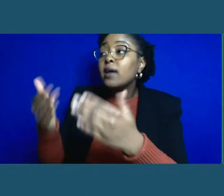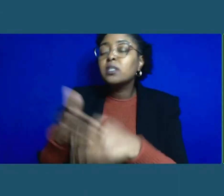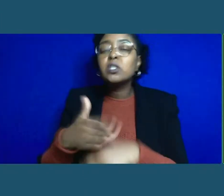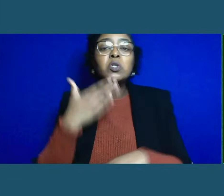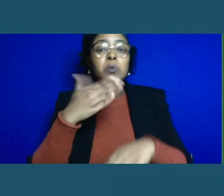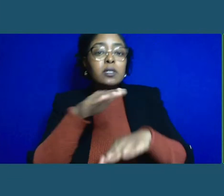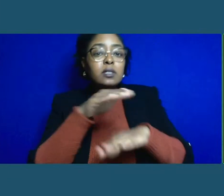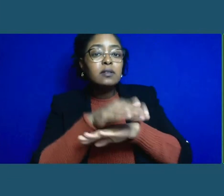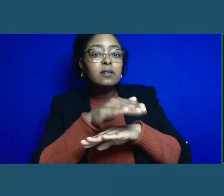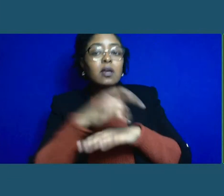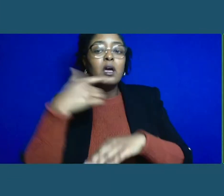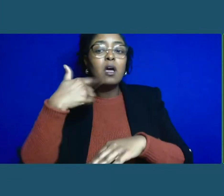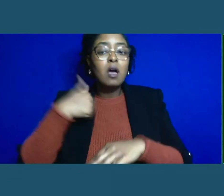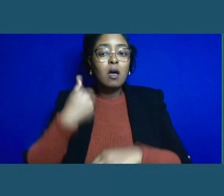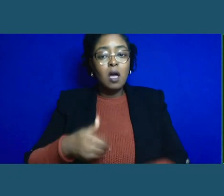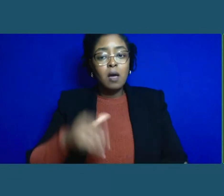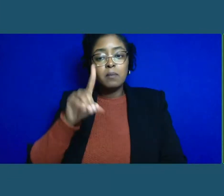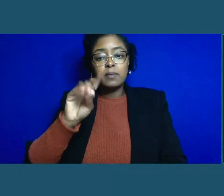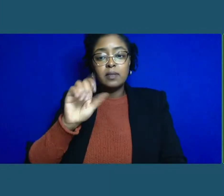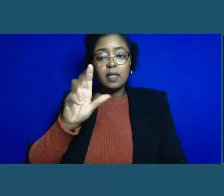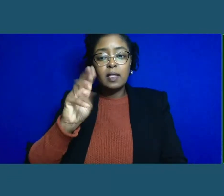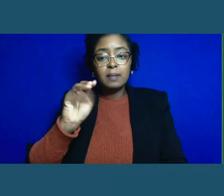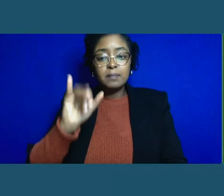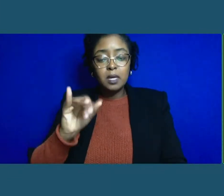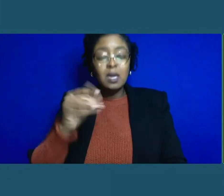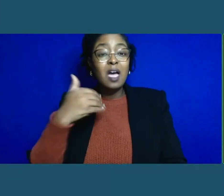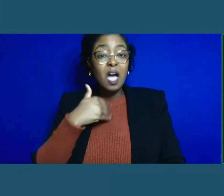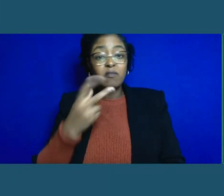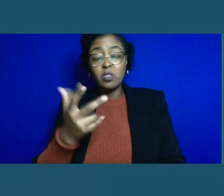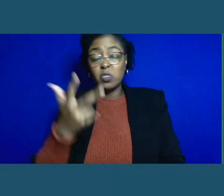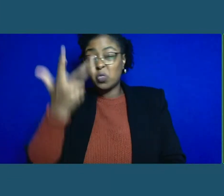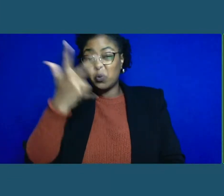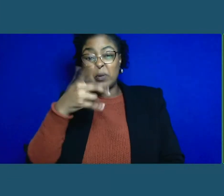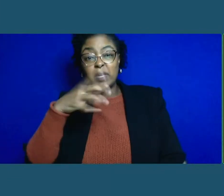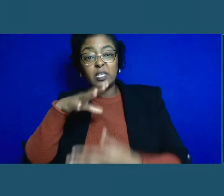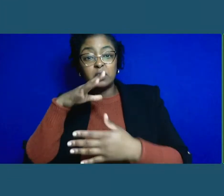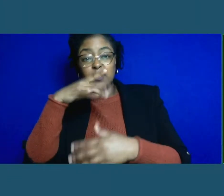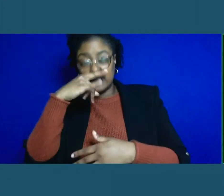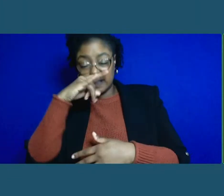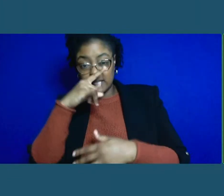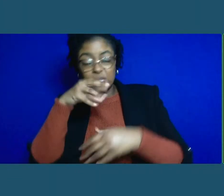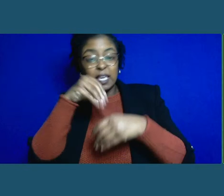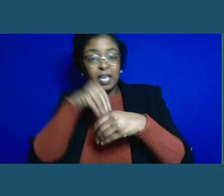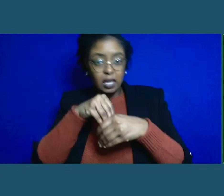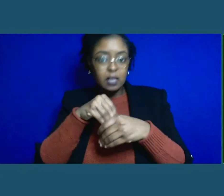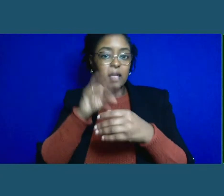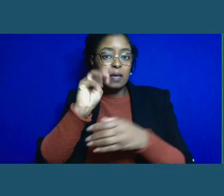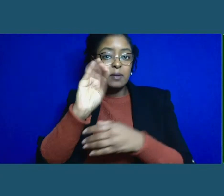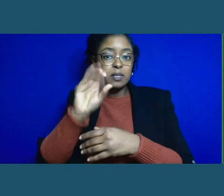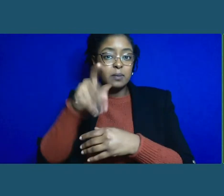Perfect. Good evening. My name